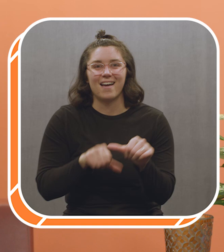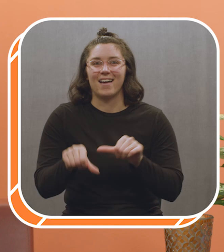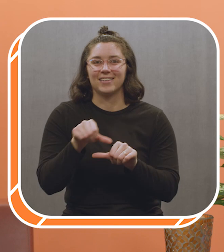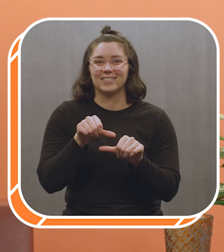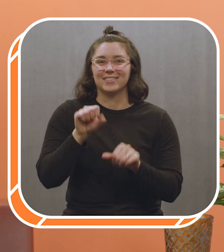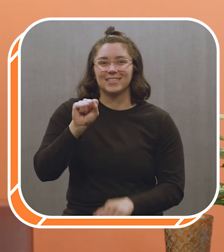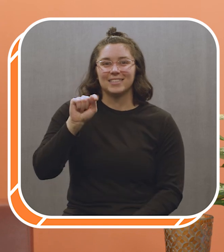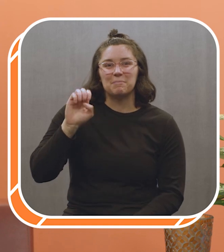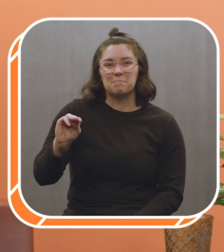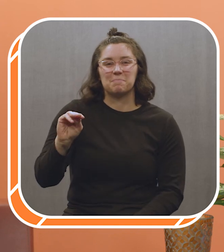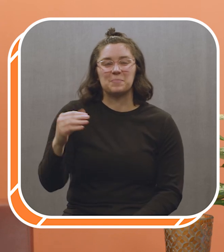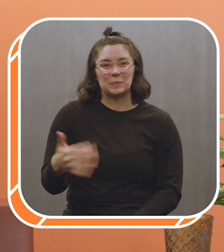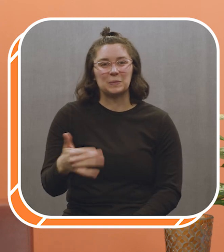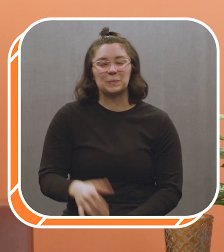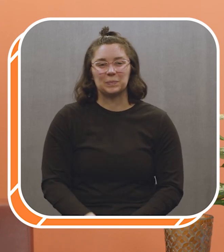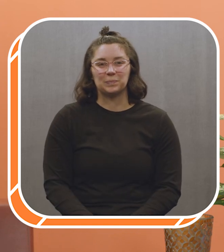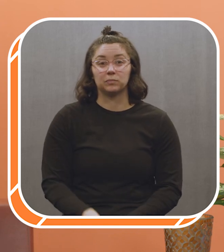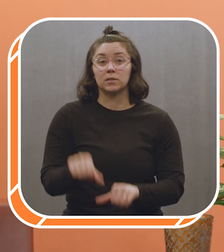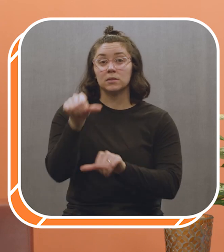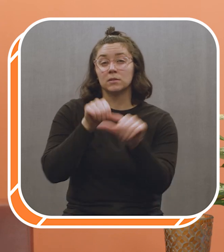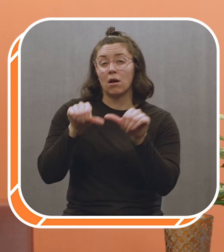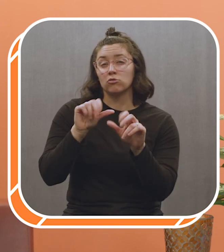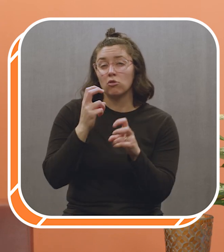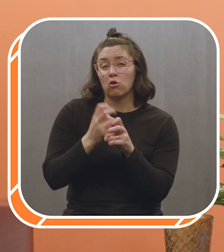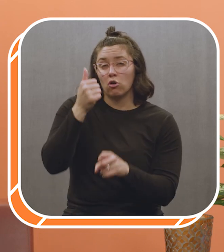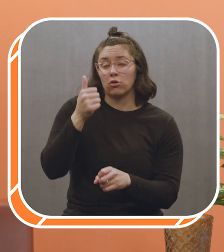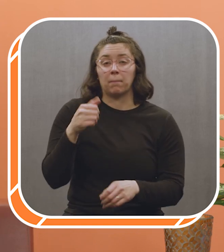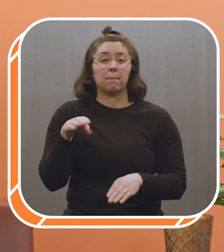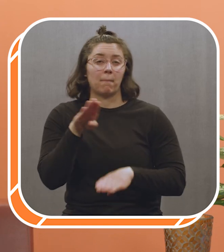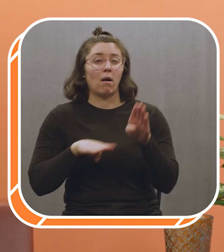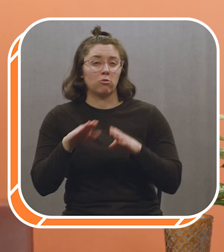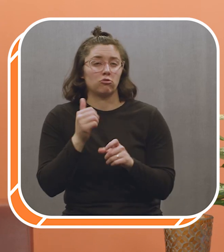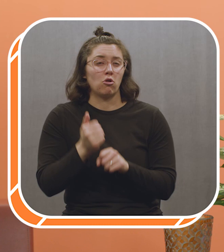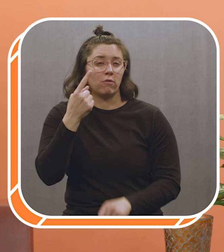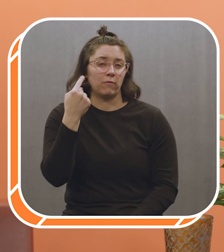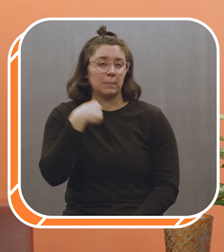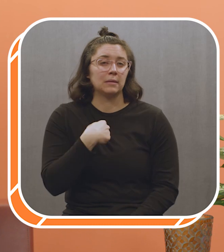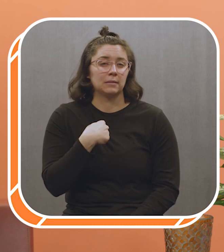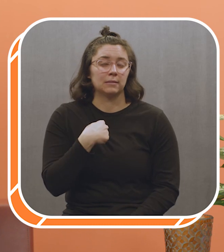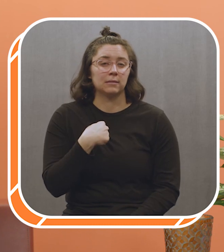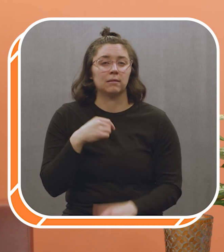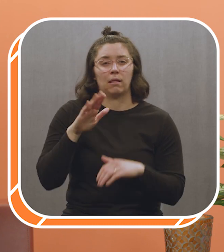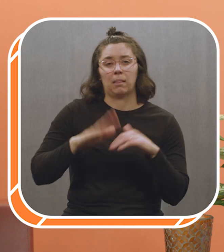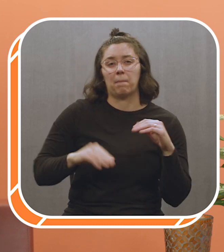and STEM, yeah. But science was harder for me. Biology was harder for me than math.